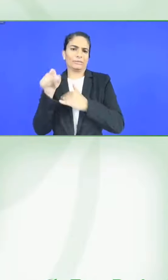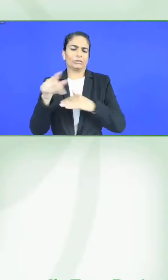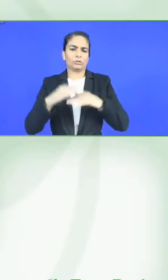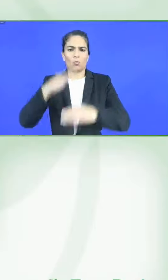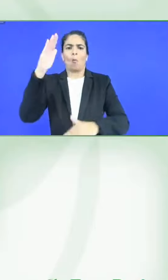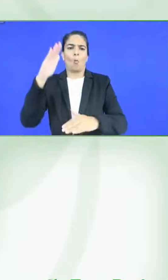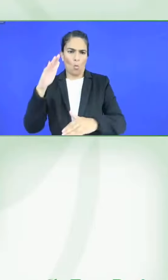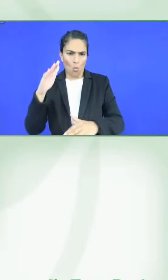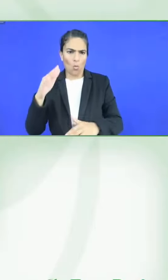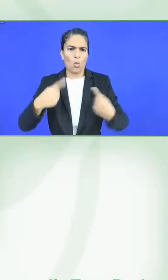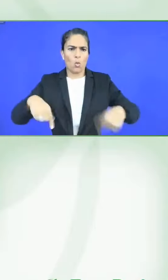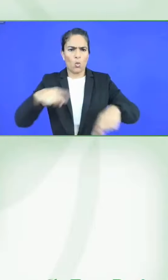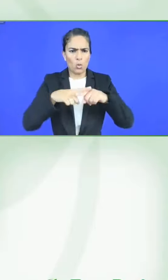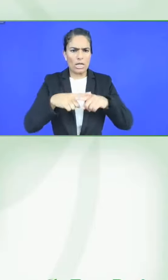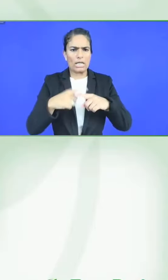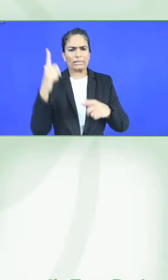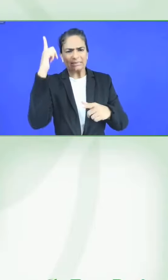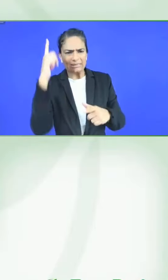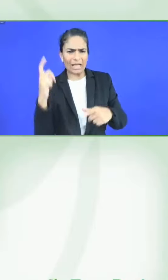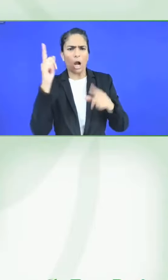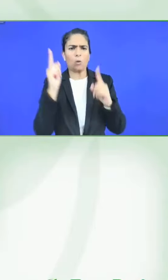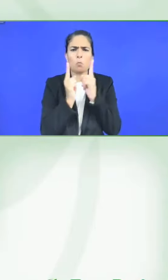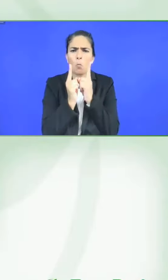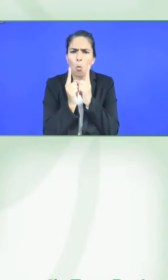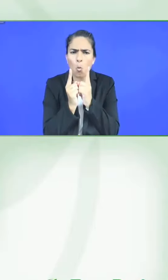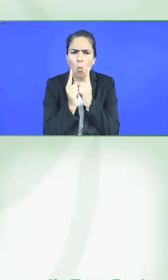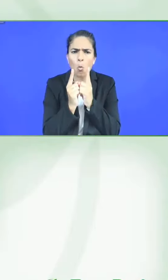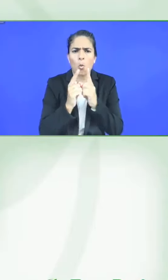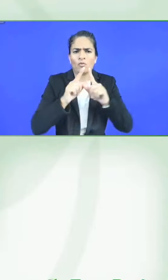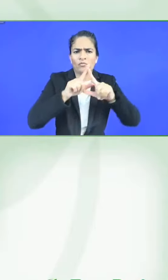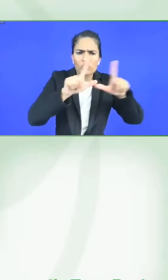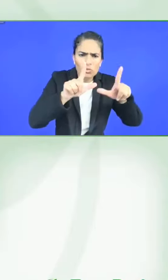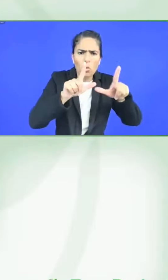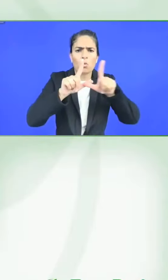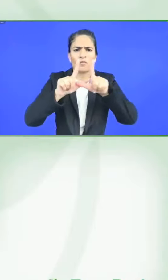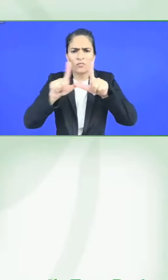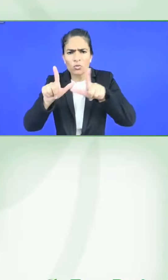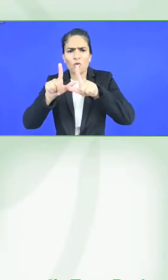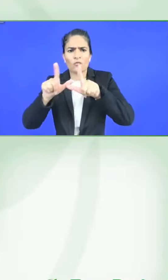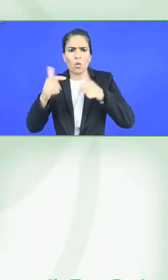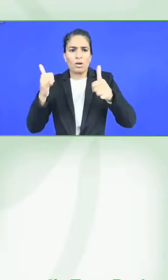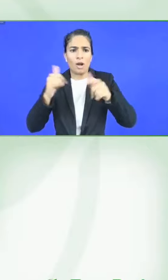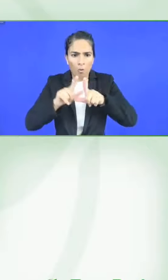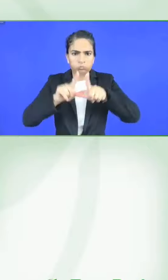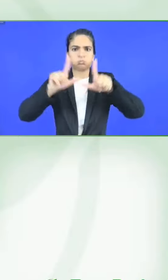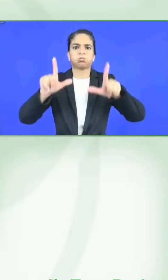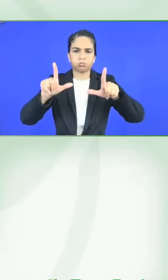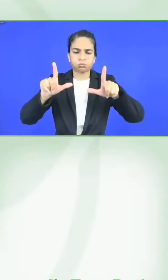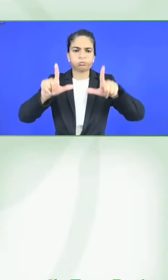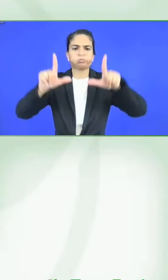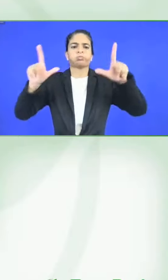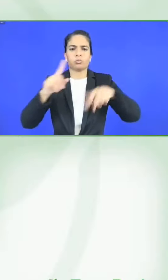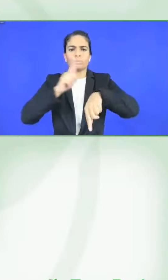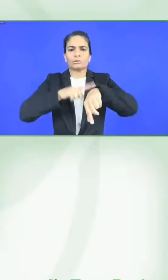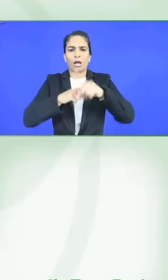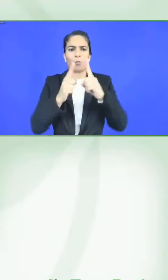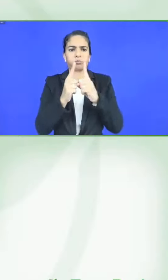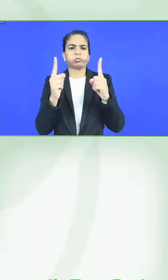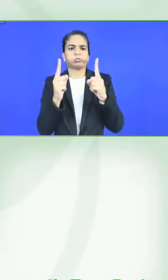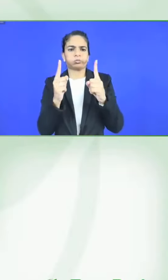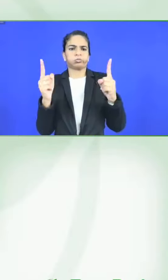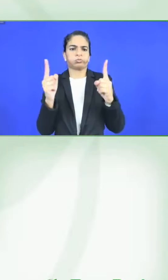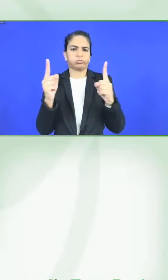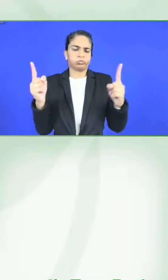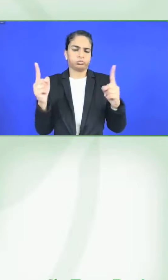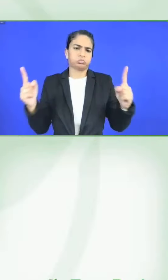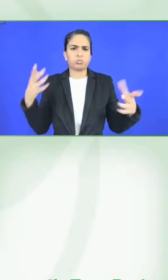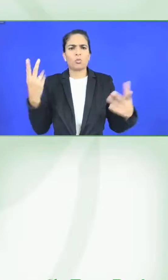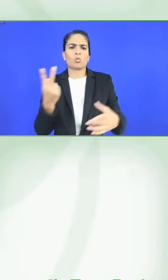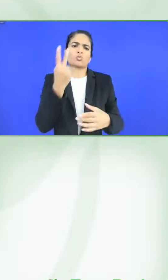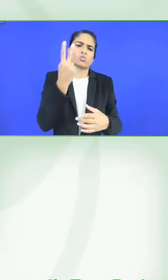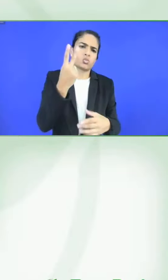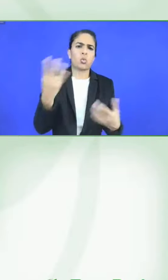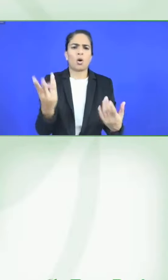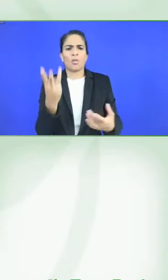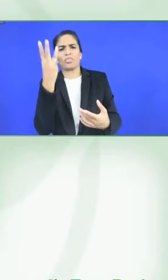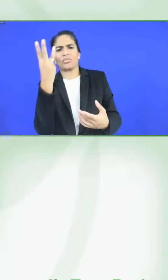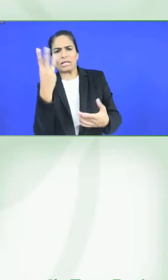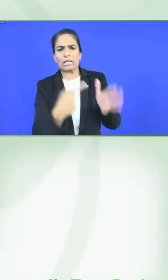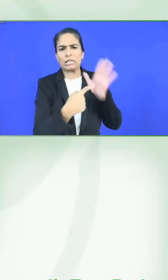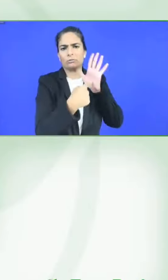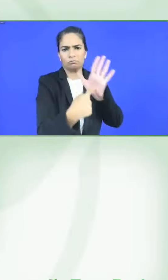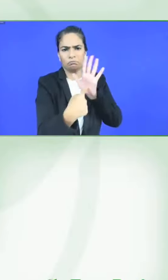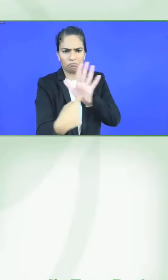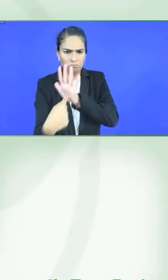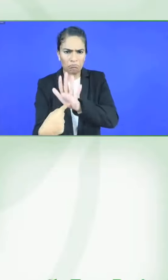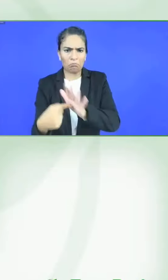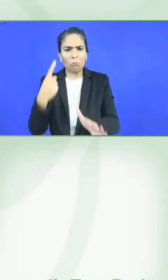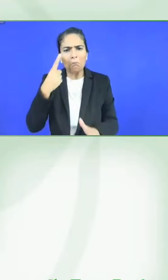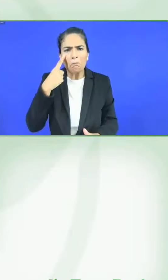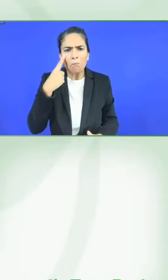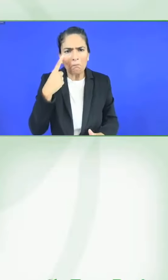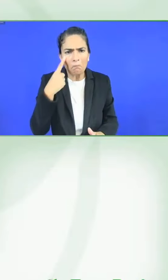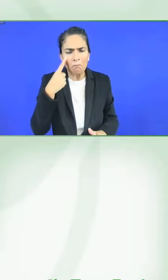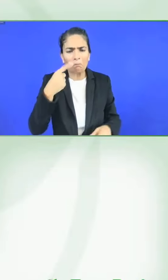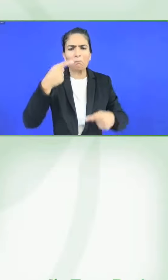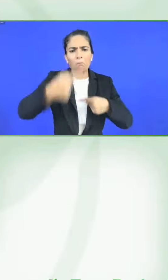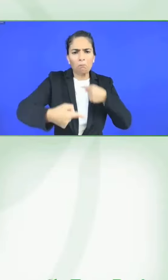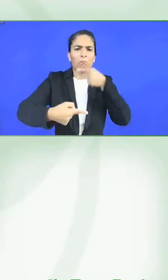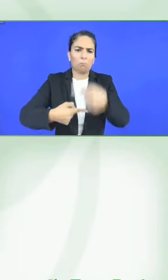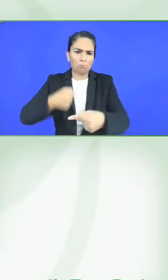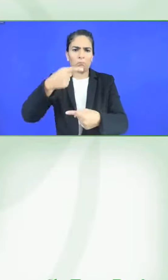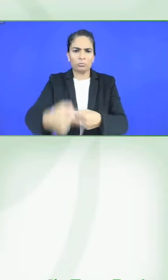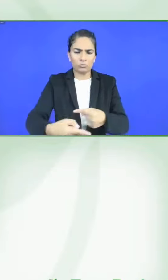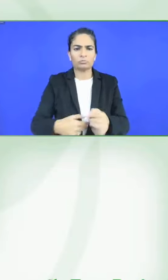We try to get this to every computer in countries where there are people with disabilities and